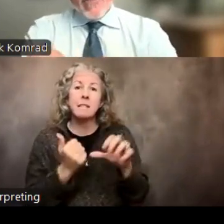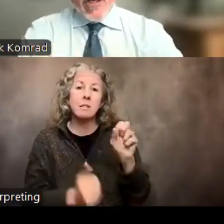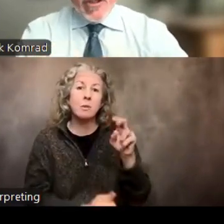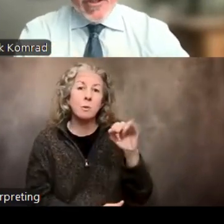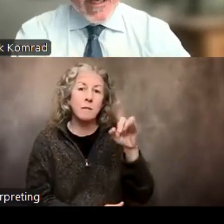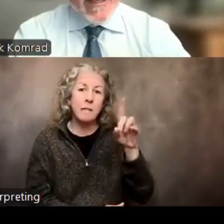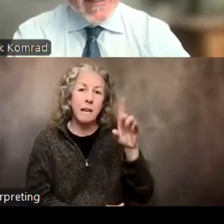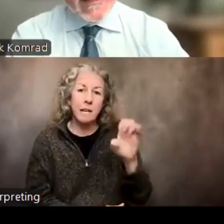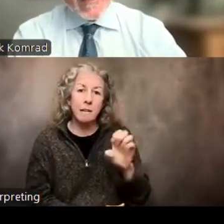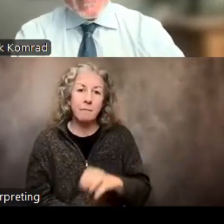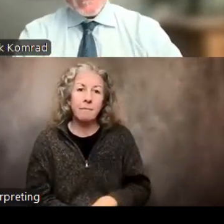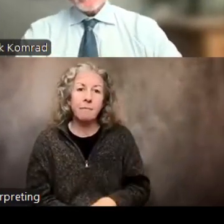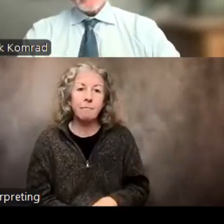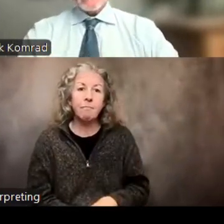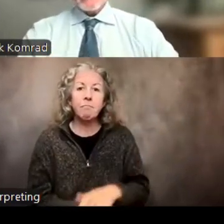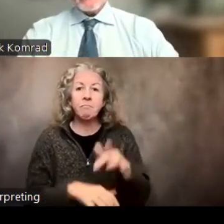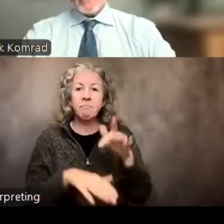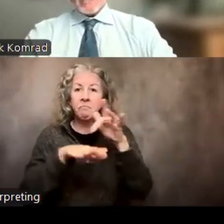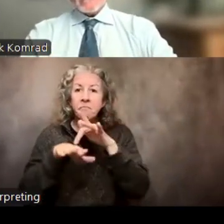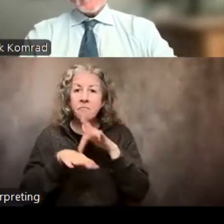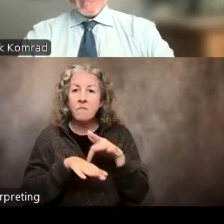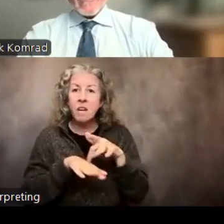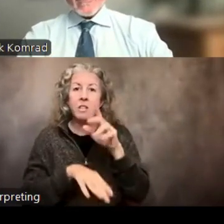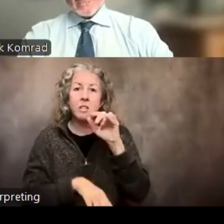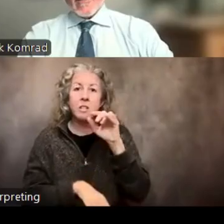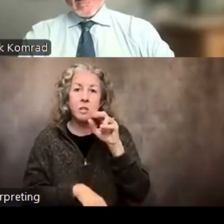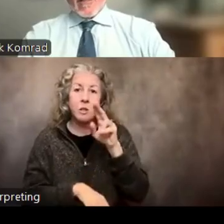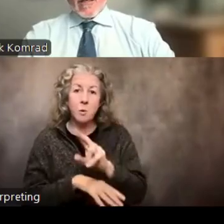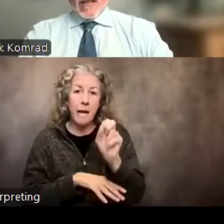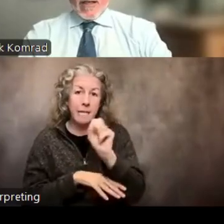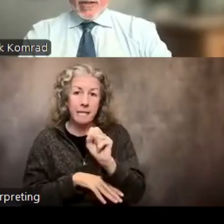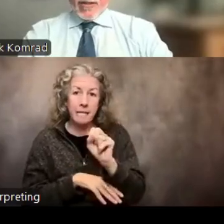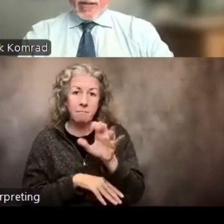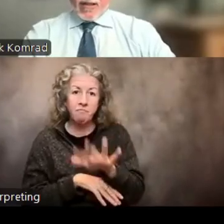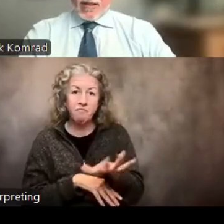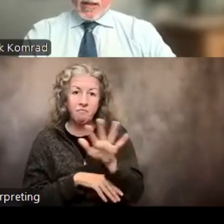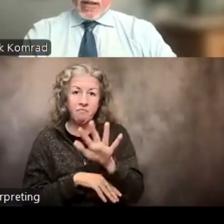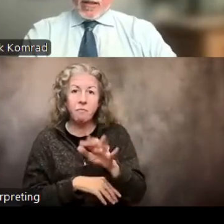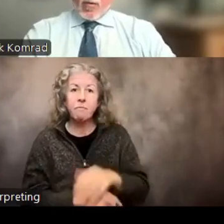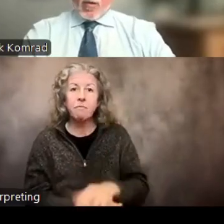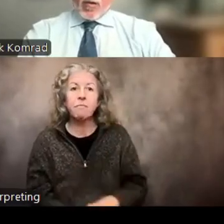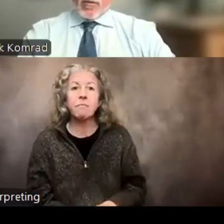touch in the United States. Here in the United States, as you all